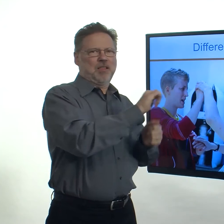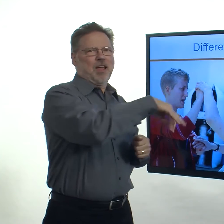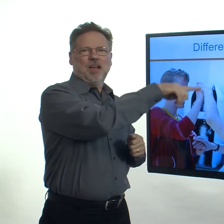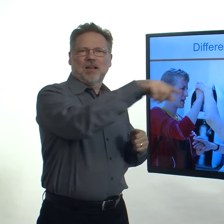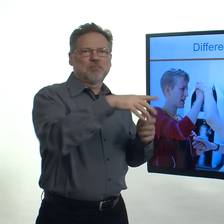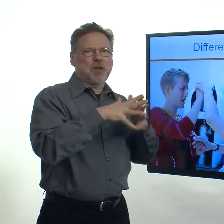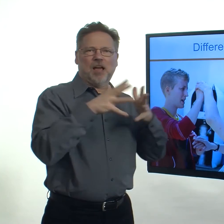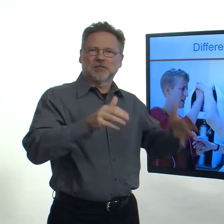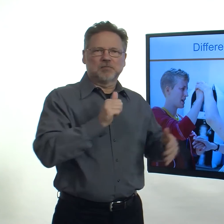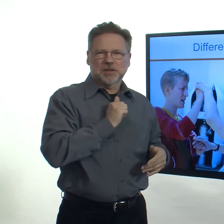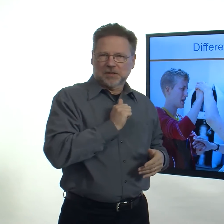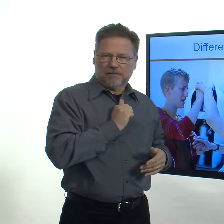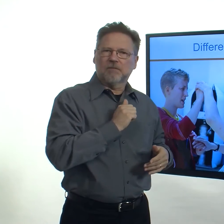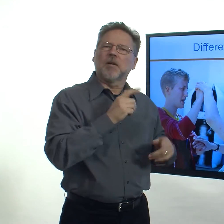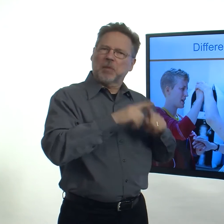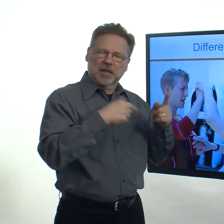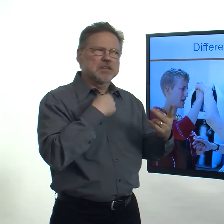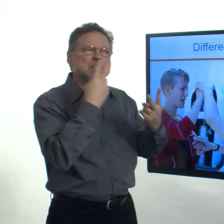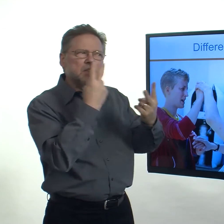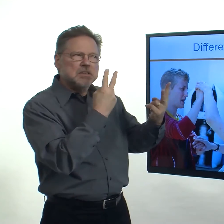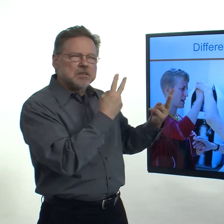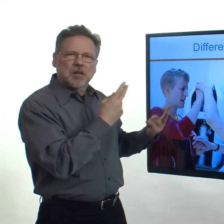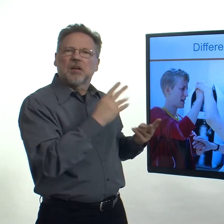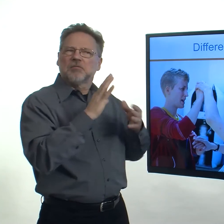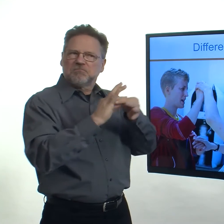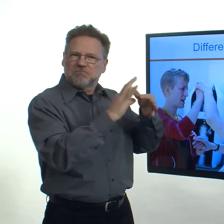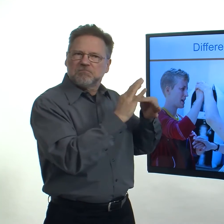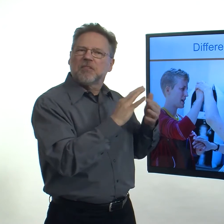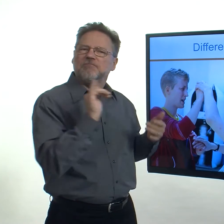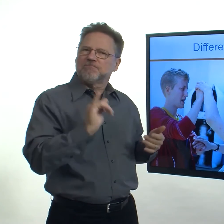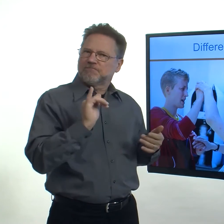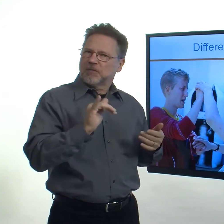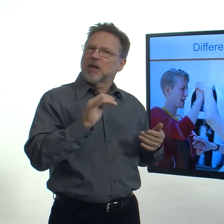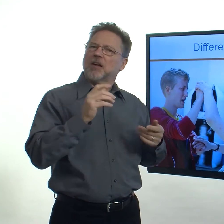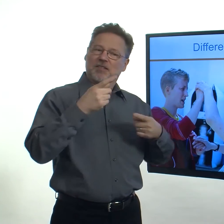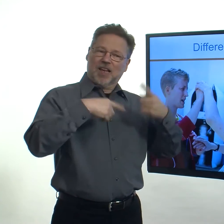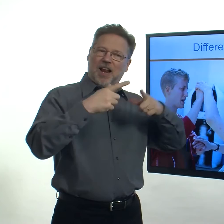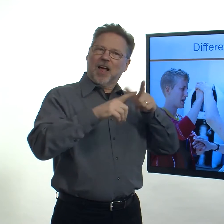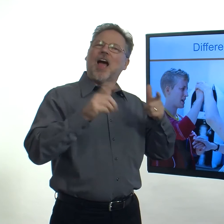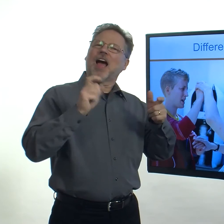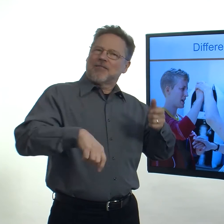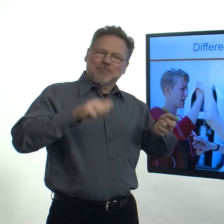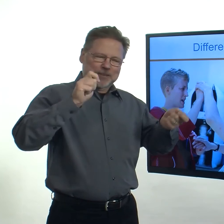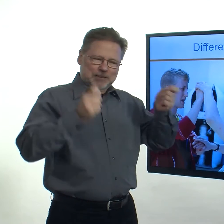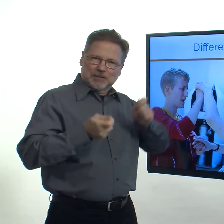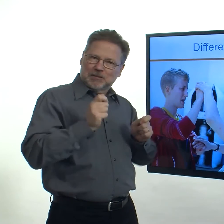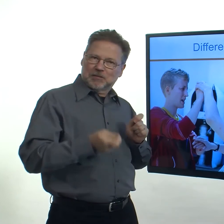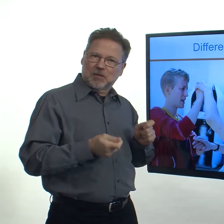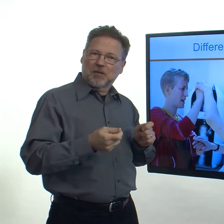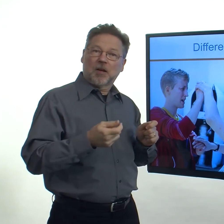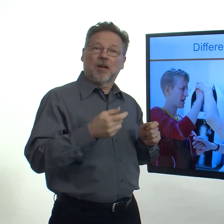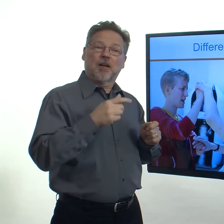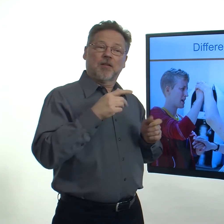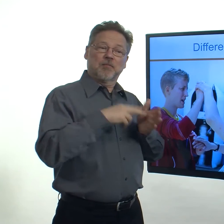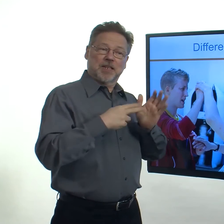of expertise and I don’t have much direct interaction with DeafBlind people. But, I’ve certainly seen enough interactions and discussion to know that ASL has to be